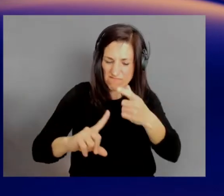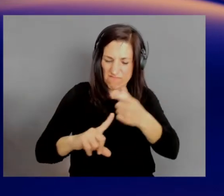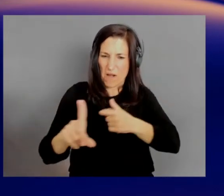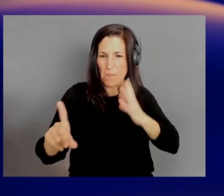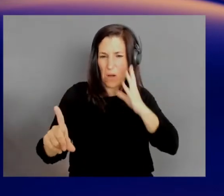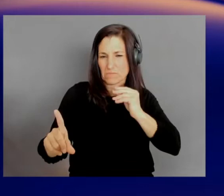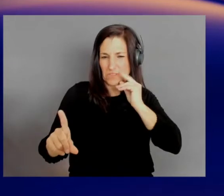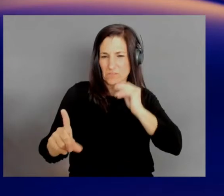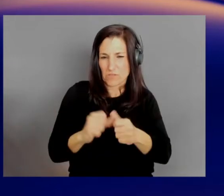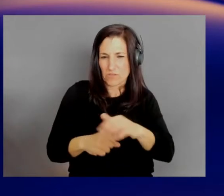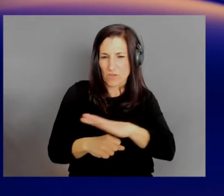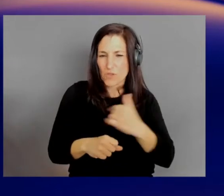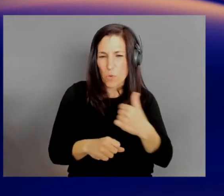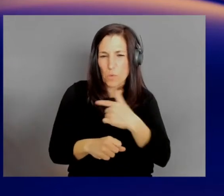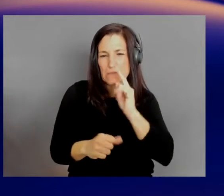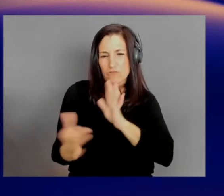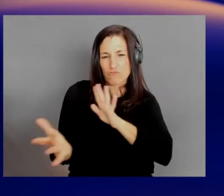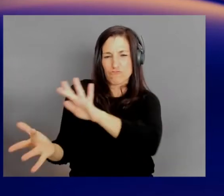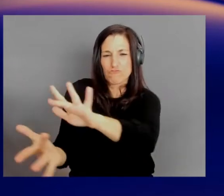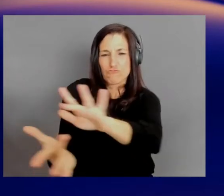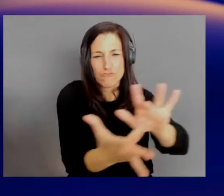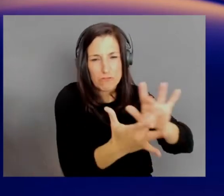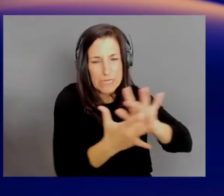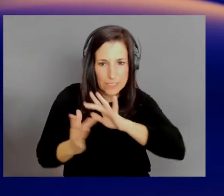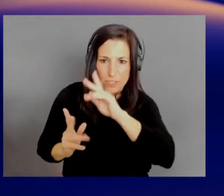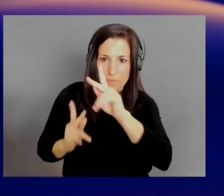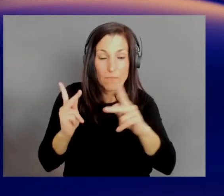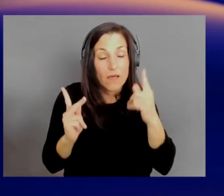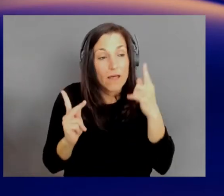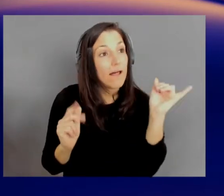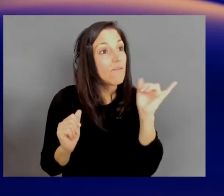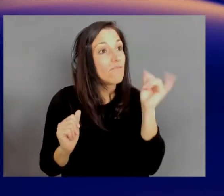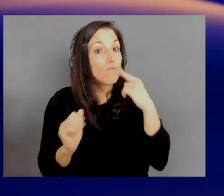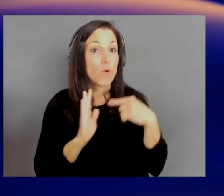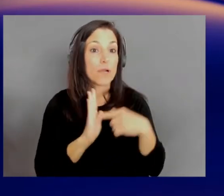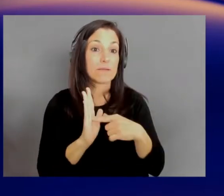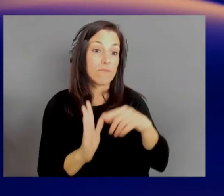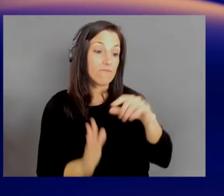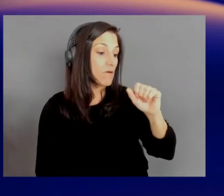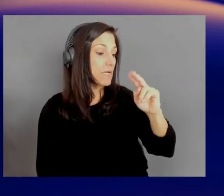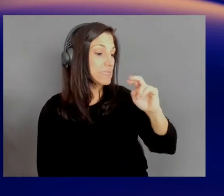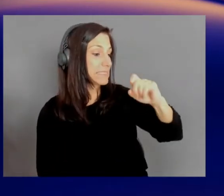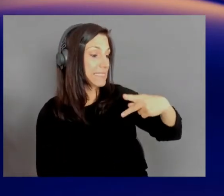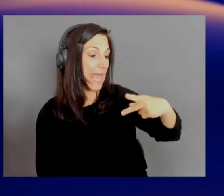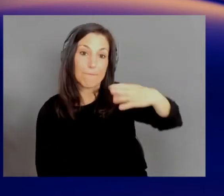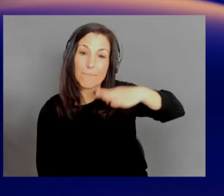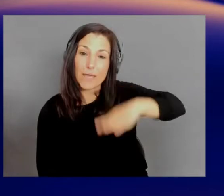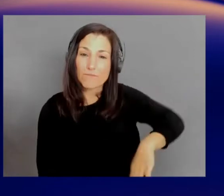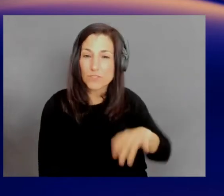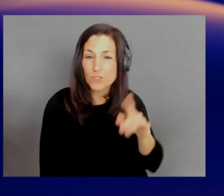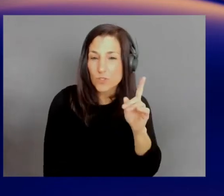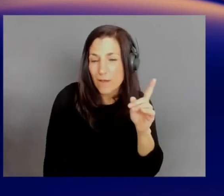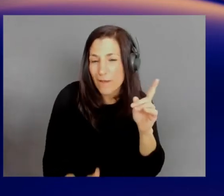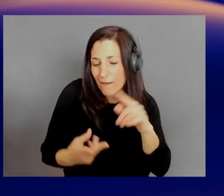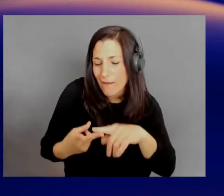like folks for SNAP benefits. How do I let people know where to go for testing at various testing locations for vaccines,